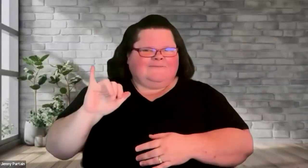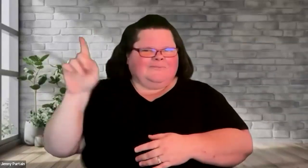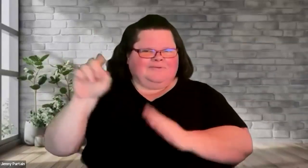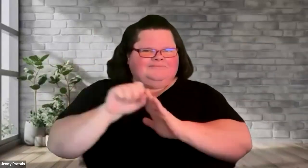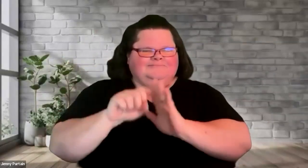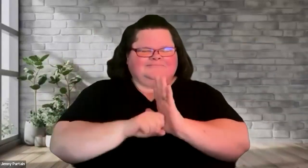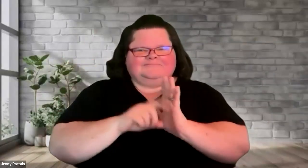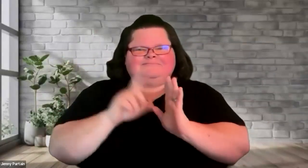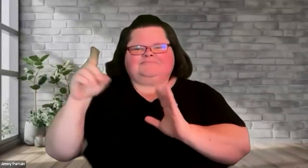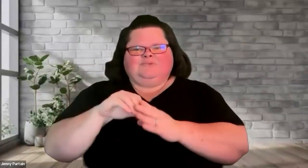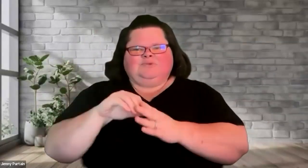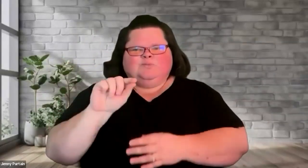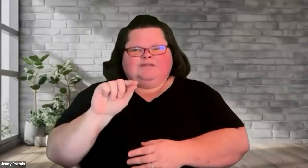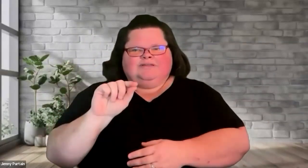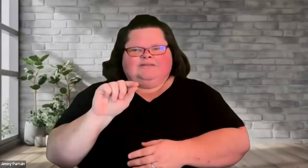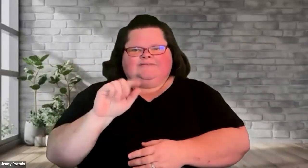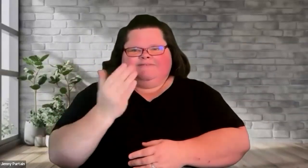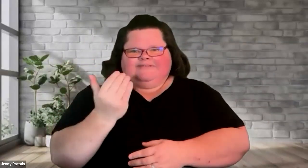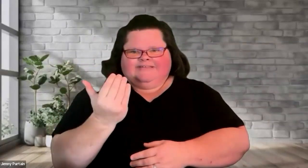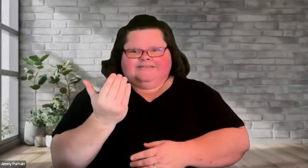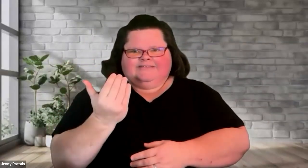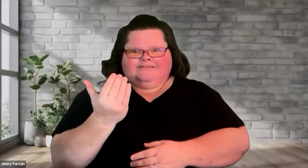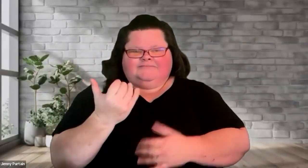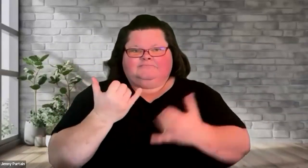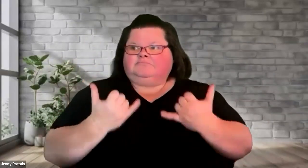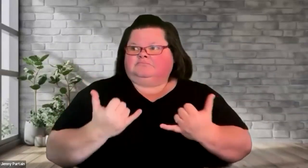So LEAD began in 2015, in California.